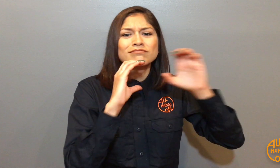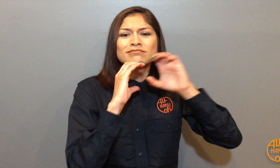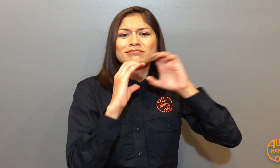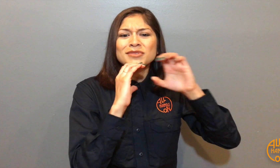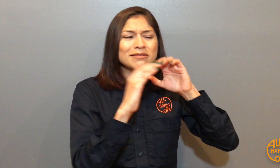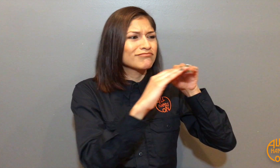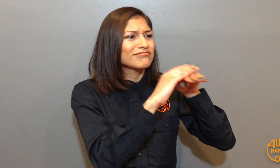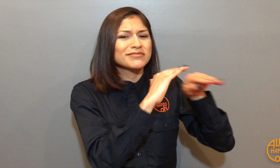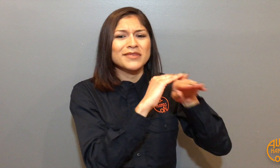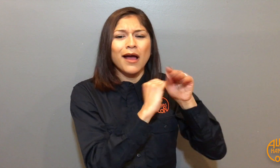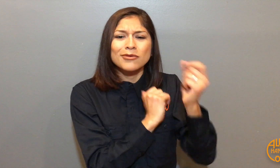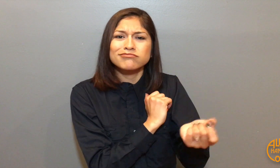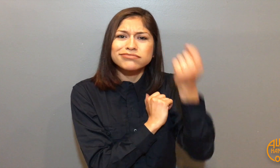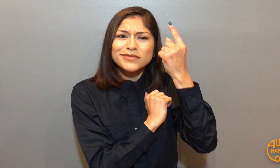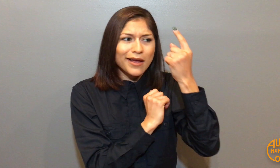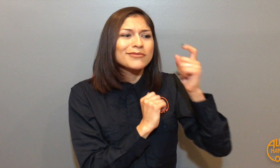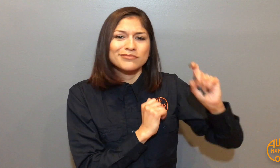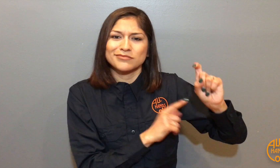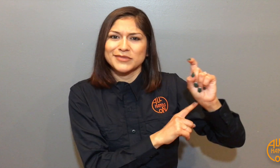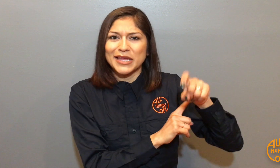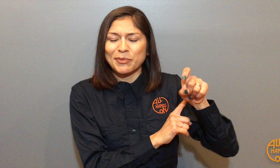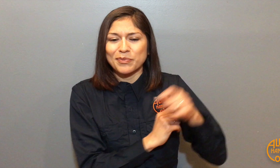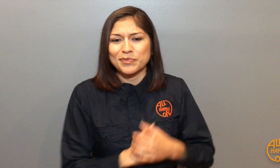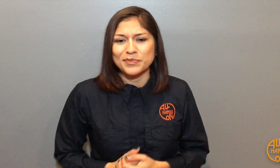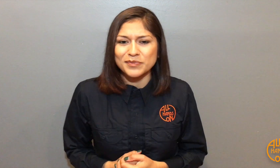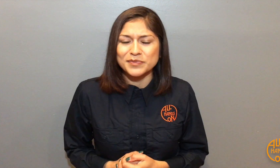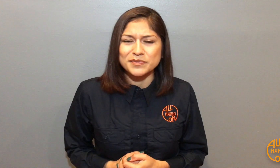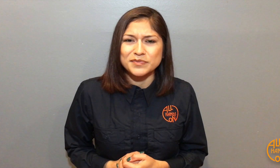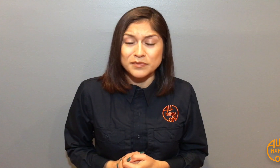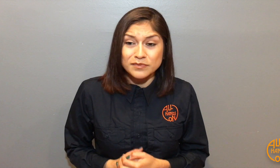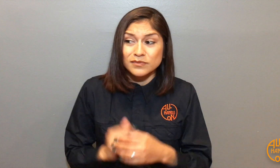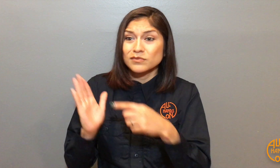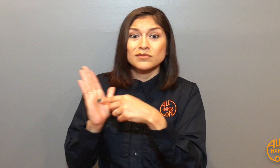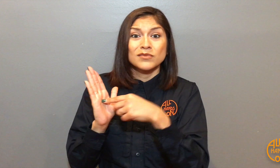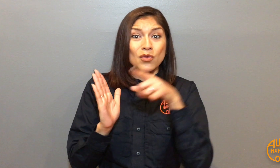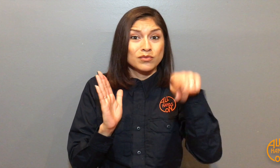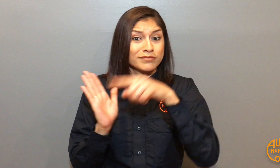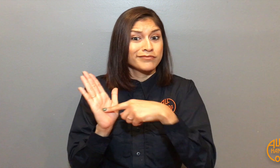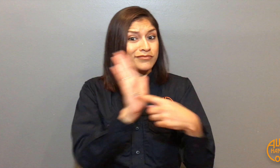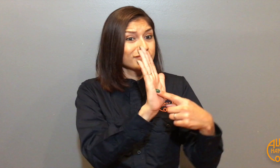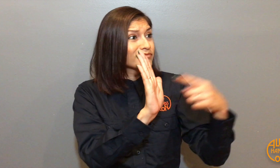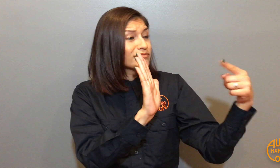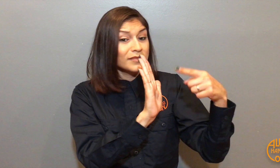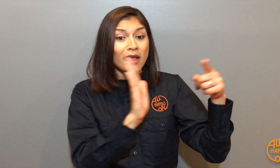really is able to understand you and to communicate clearly